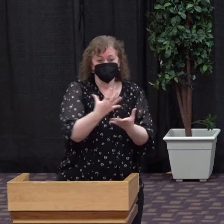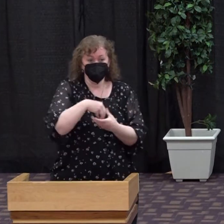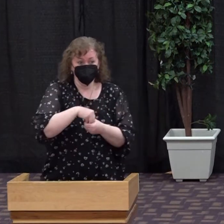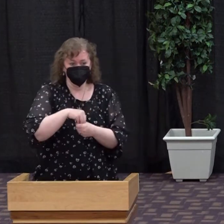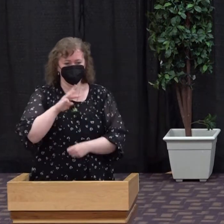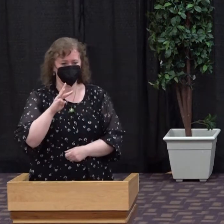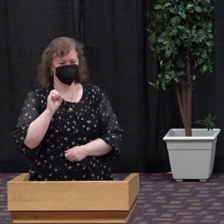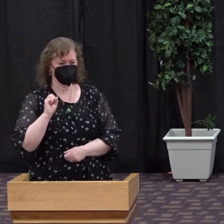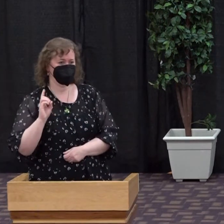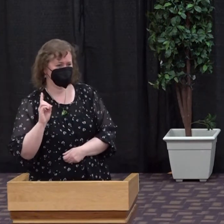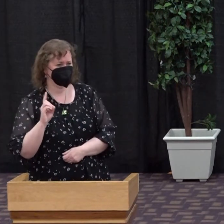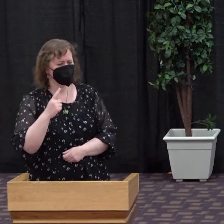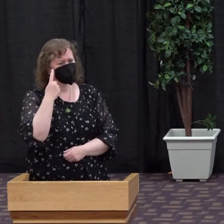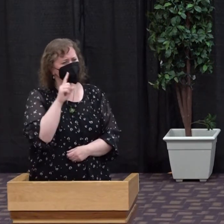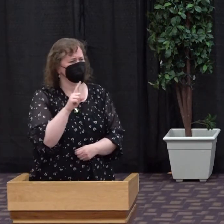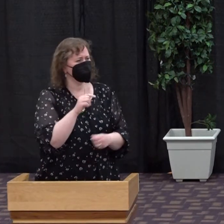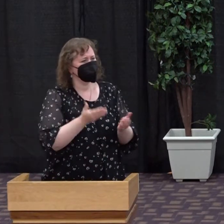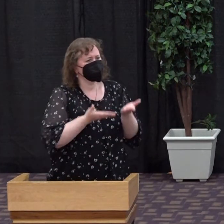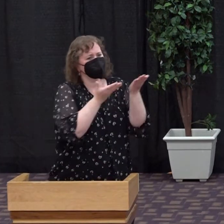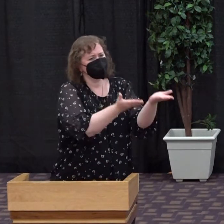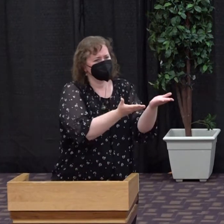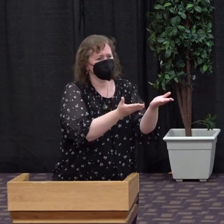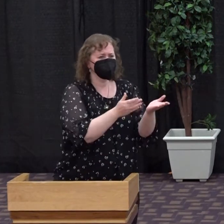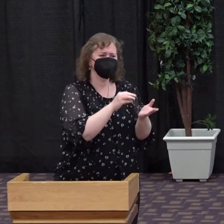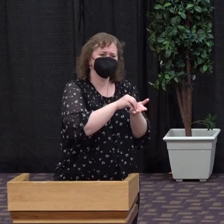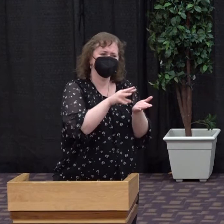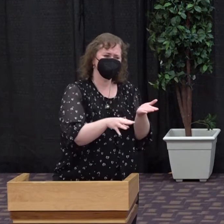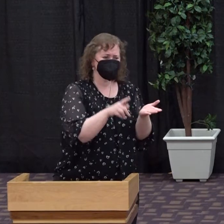There's local schools that are asked to participate, along with WSD.